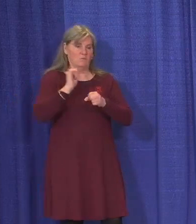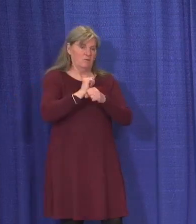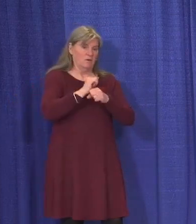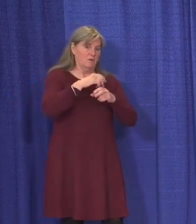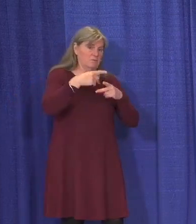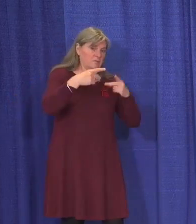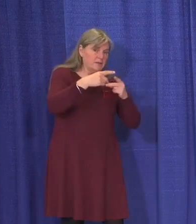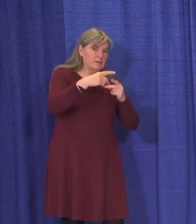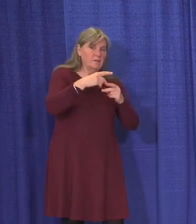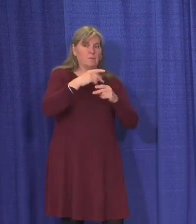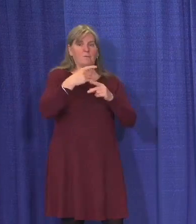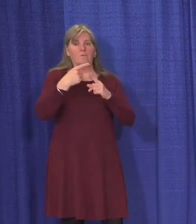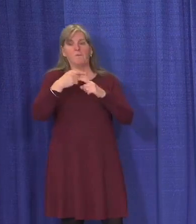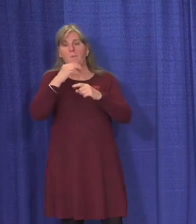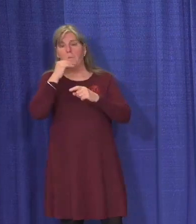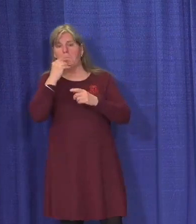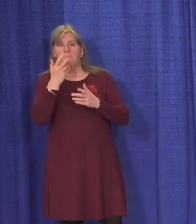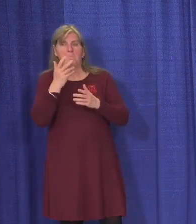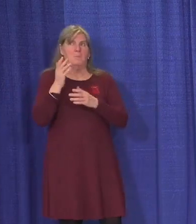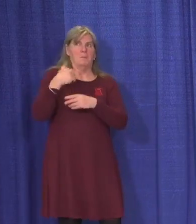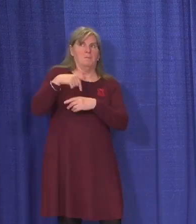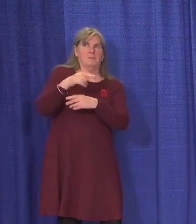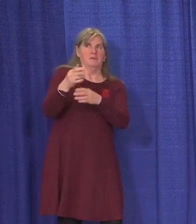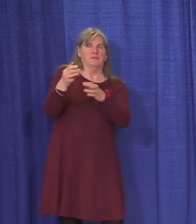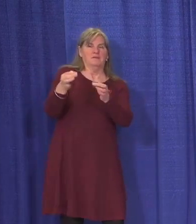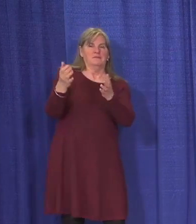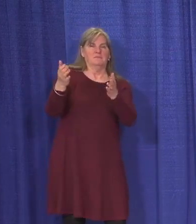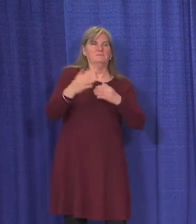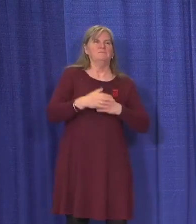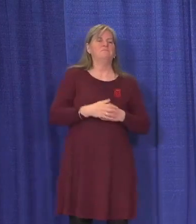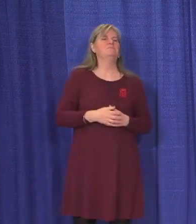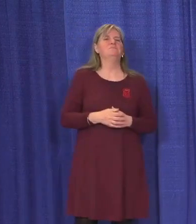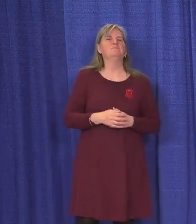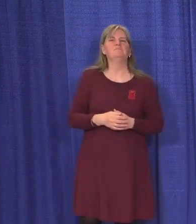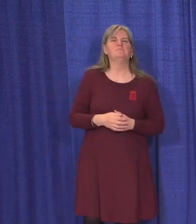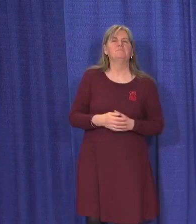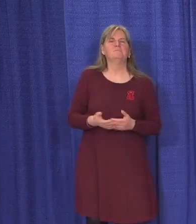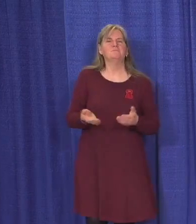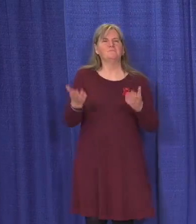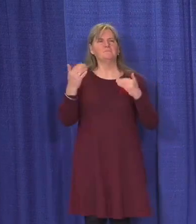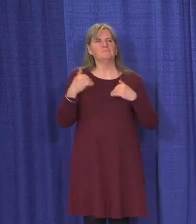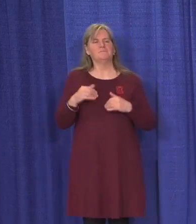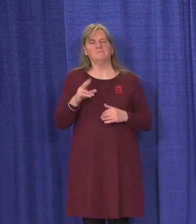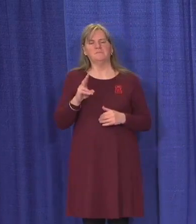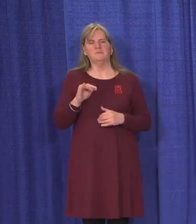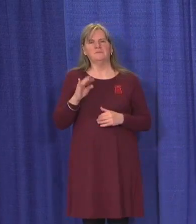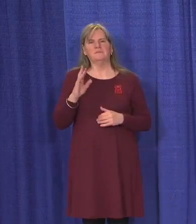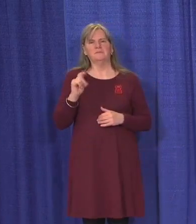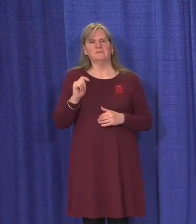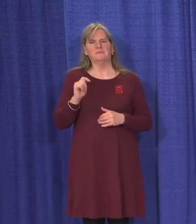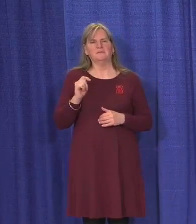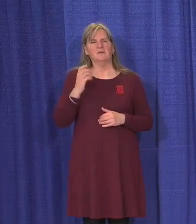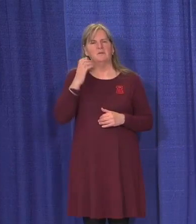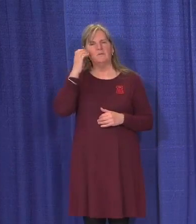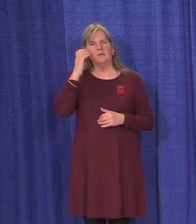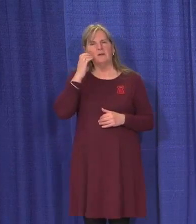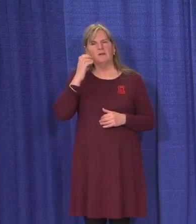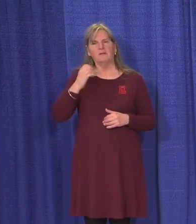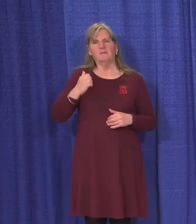So as long as all the work safe measures can be adhered to it's